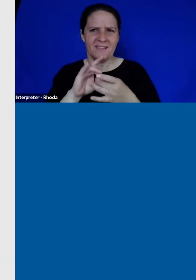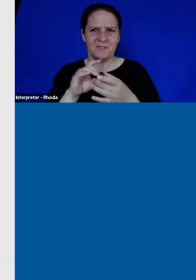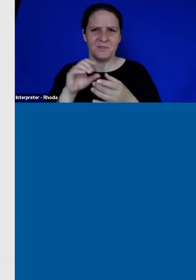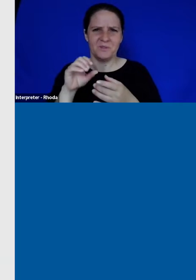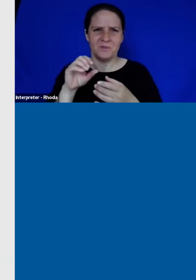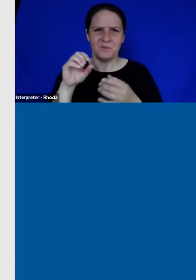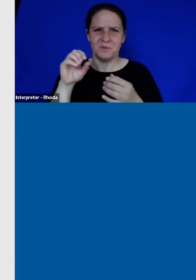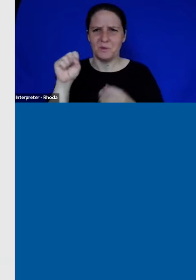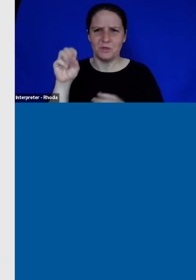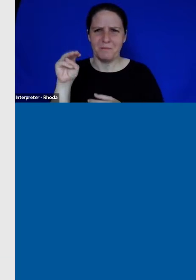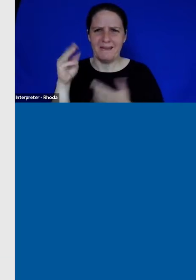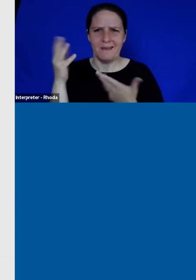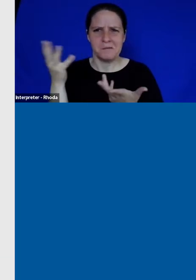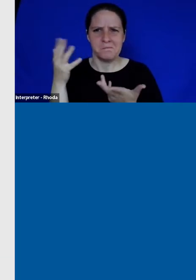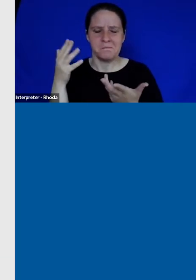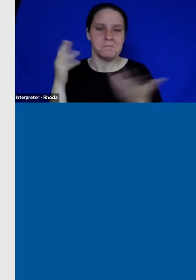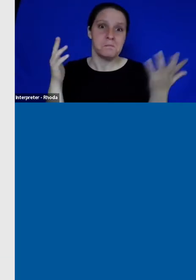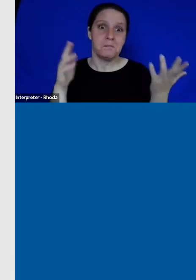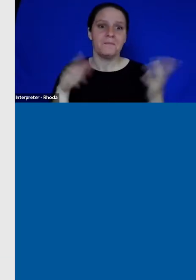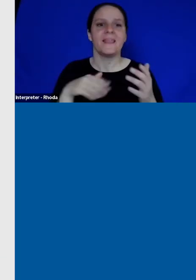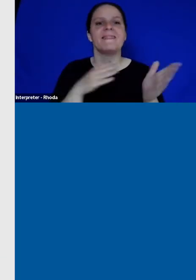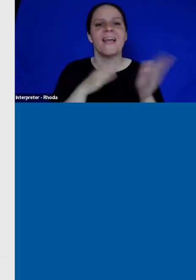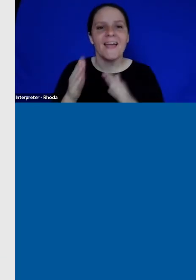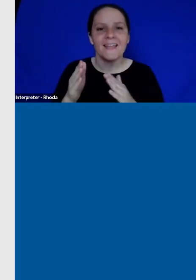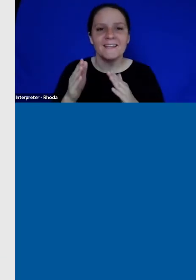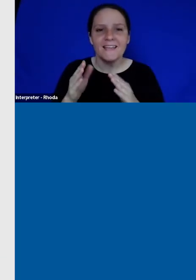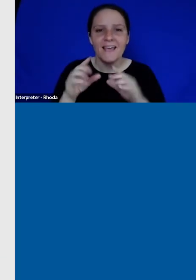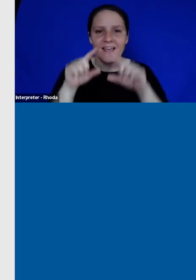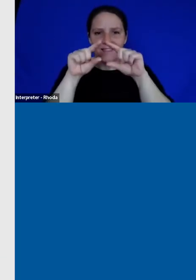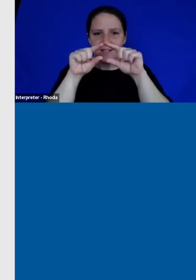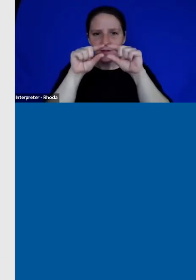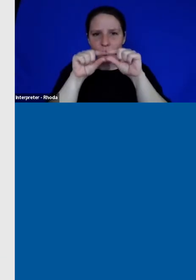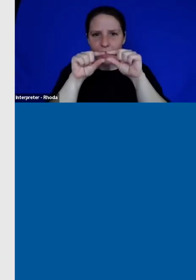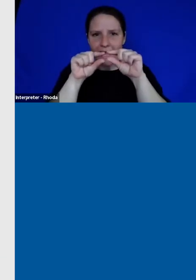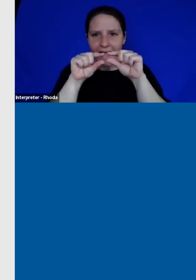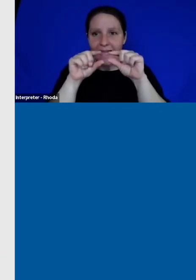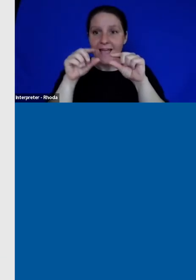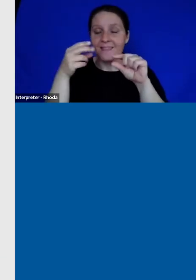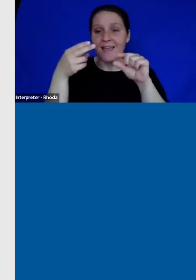and then we have the social handle small text vertically rotated